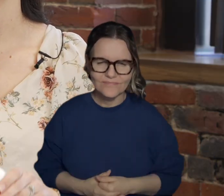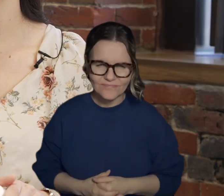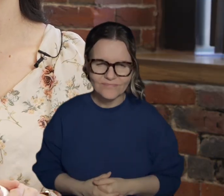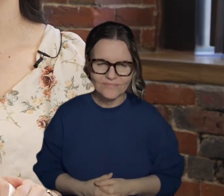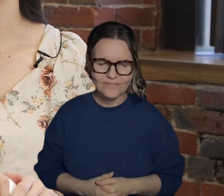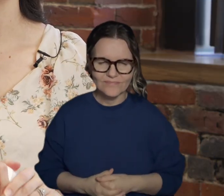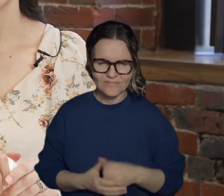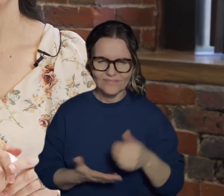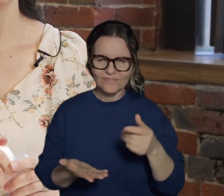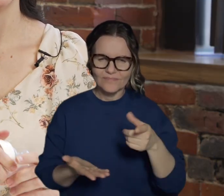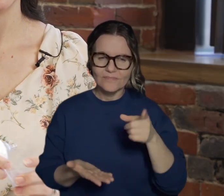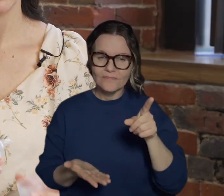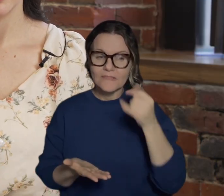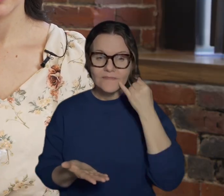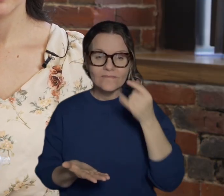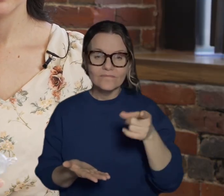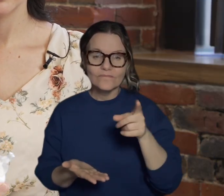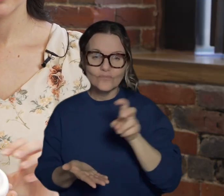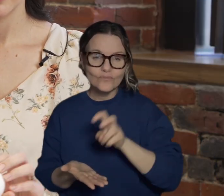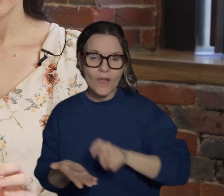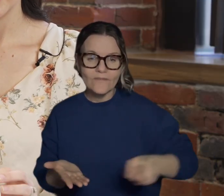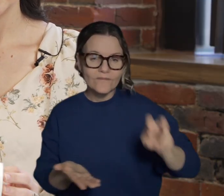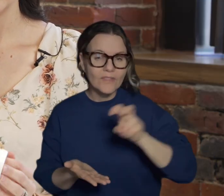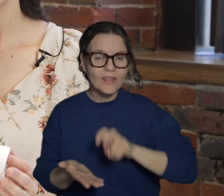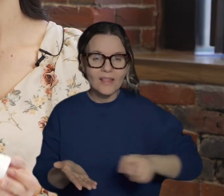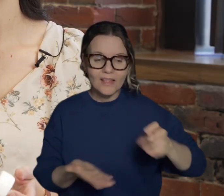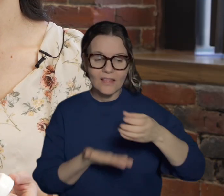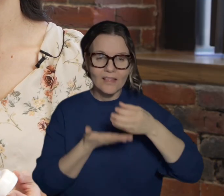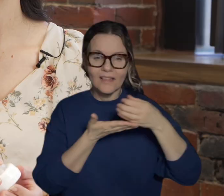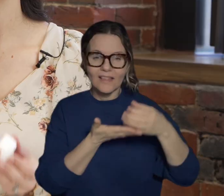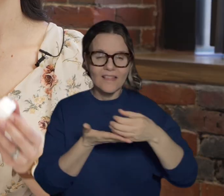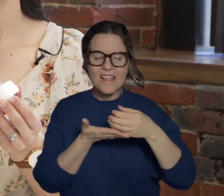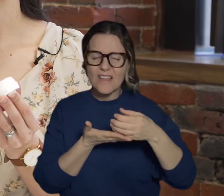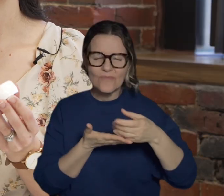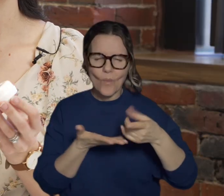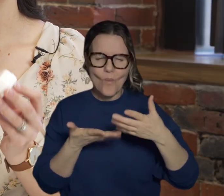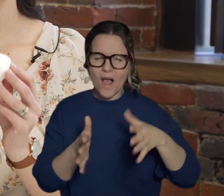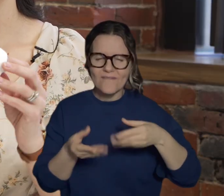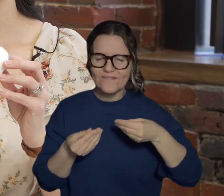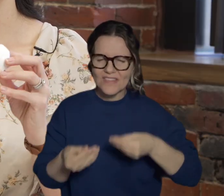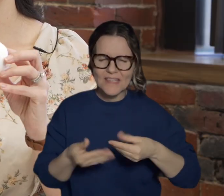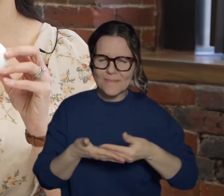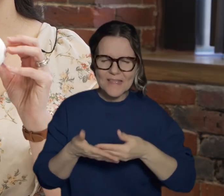traveling with milk in the bottle and then if you decide not to feed with this you can push to the